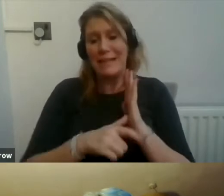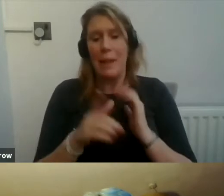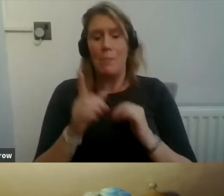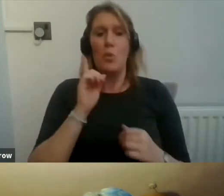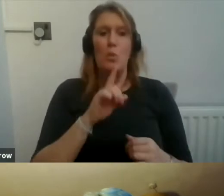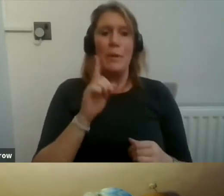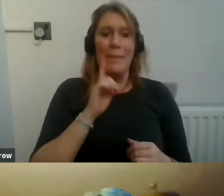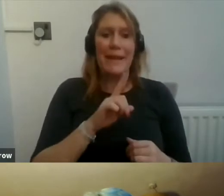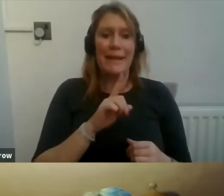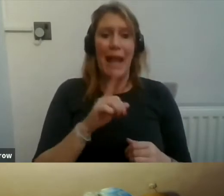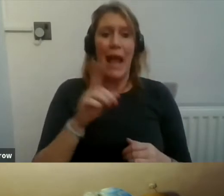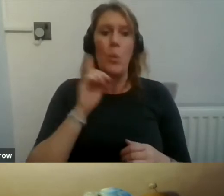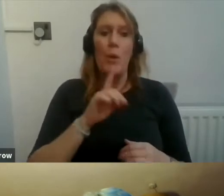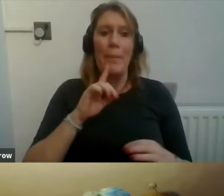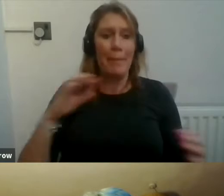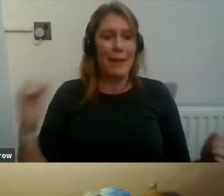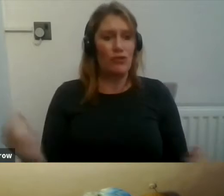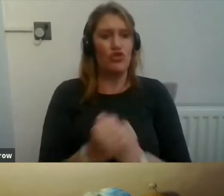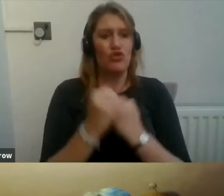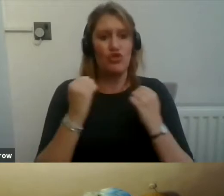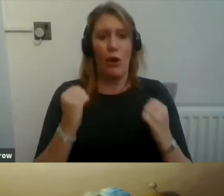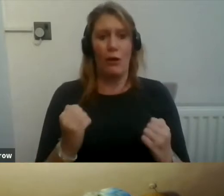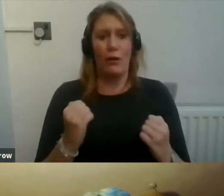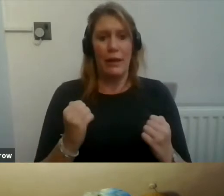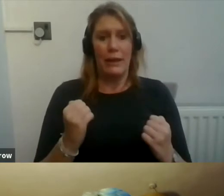women being strong. And I have to say,